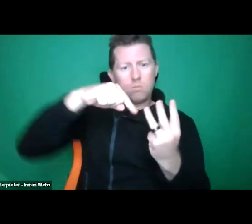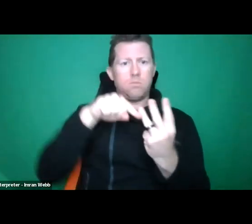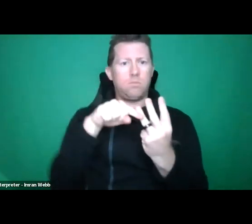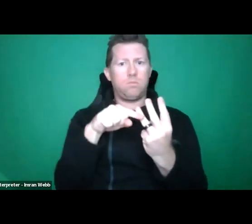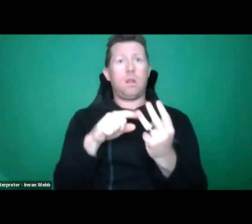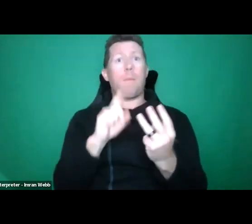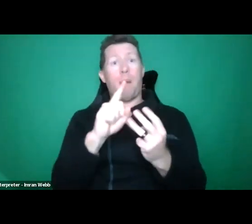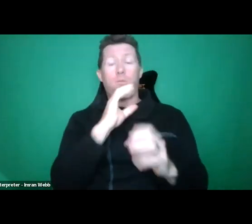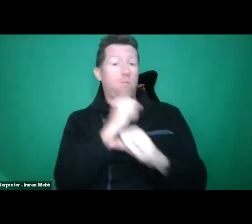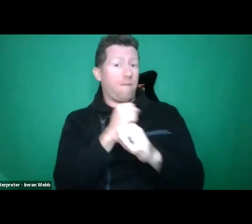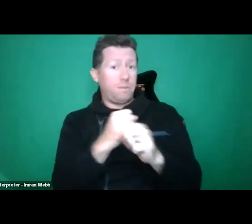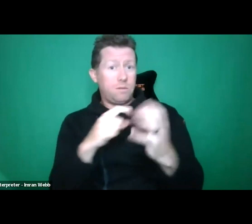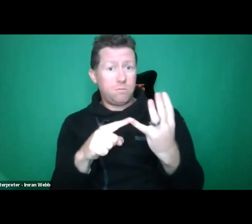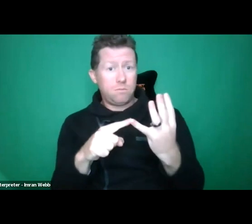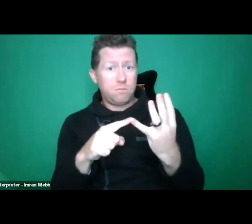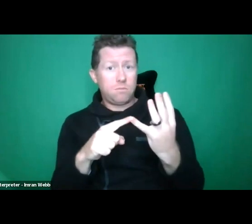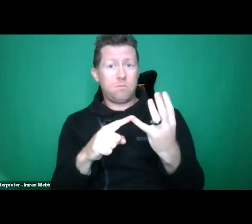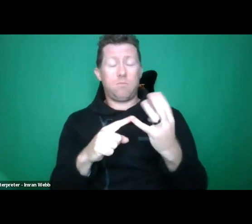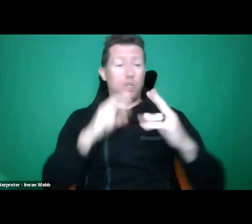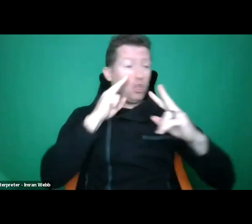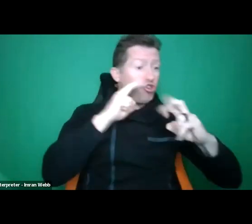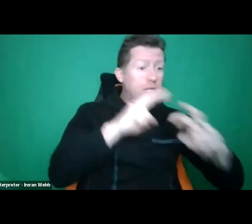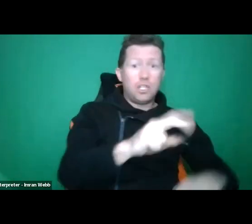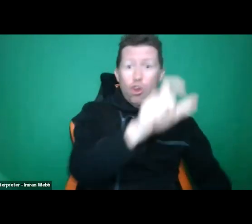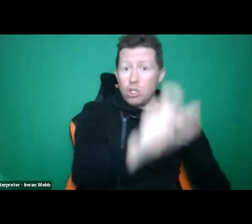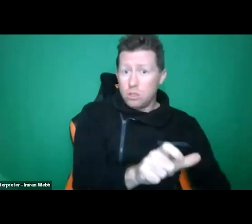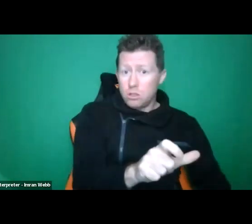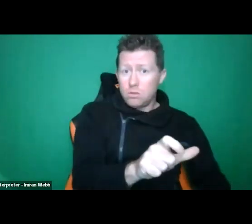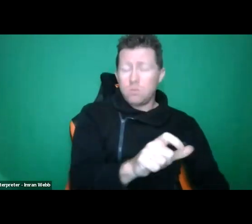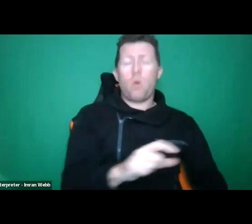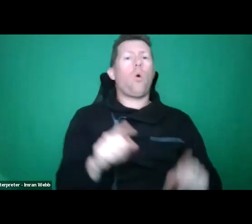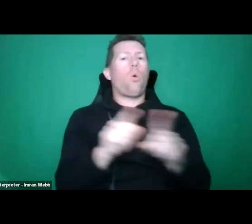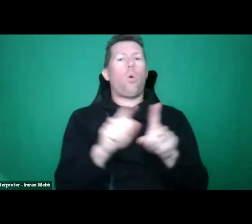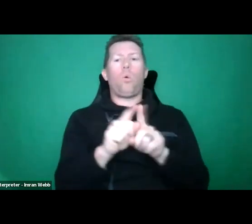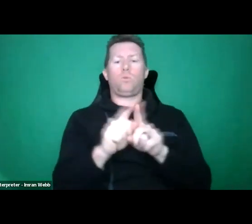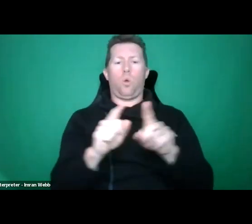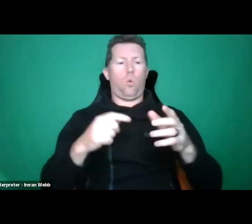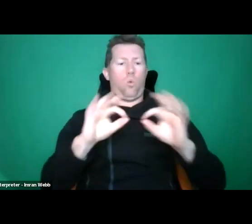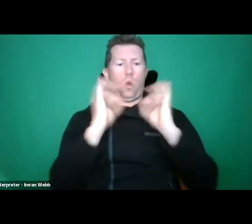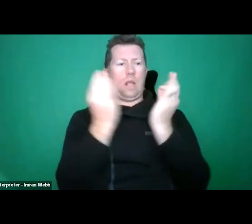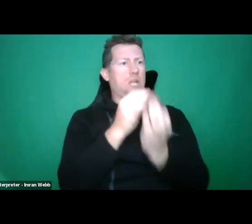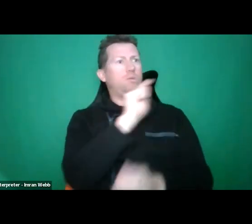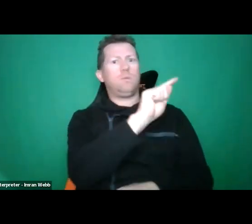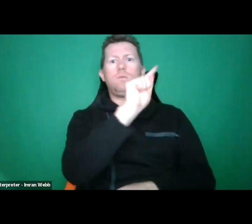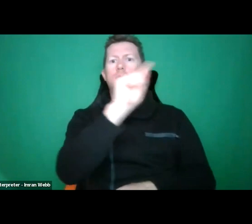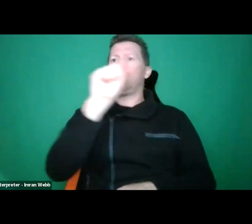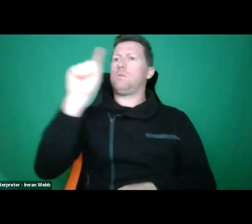Government researchers and also organizations that seek to assist